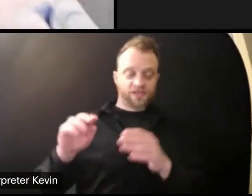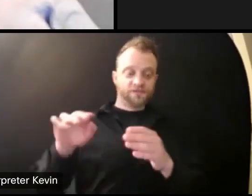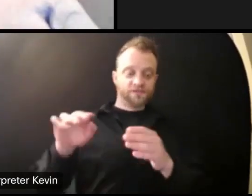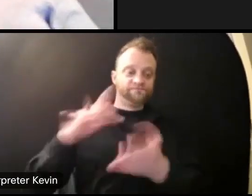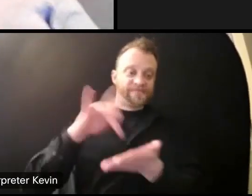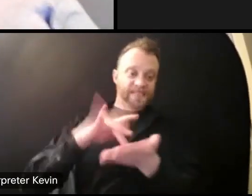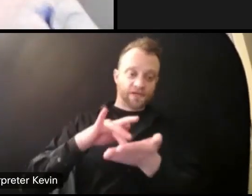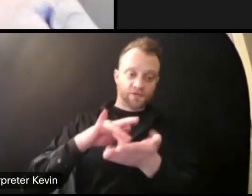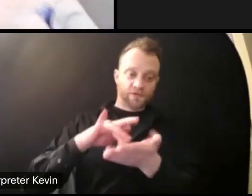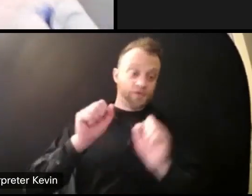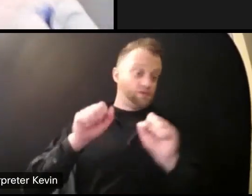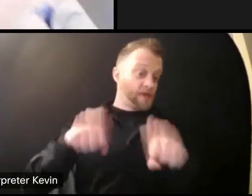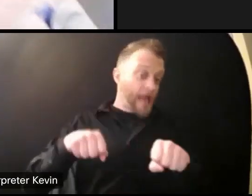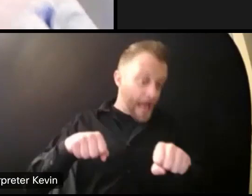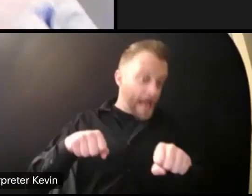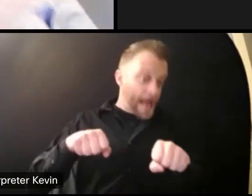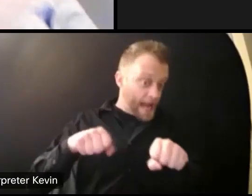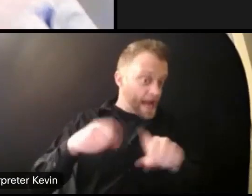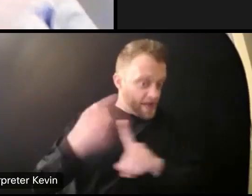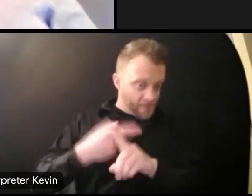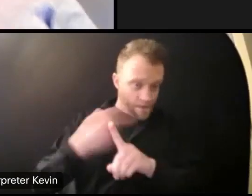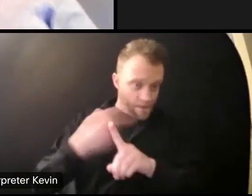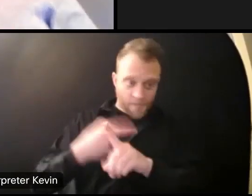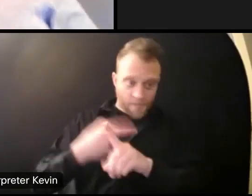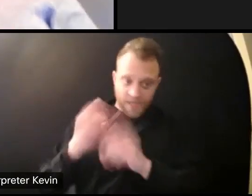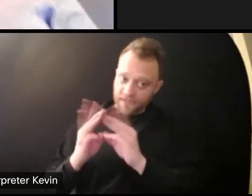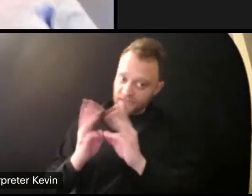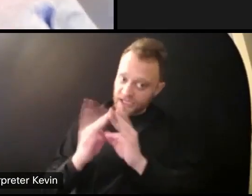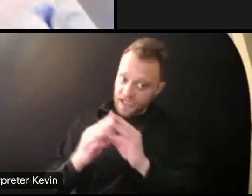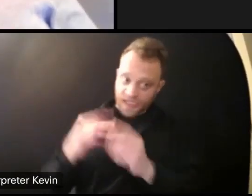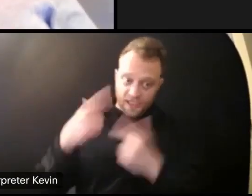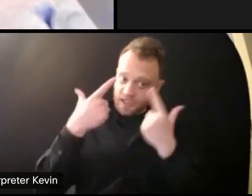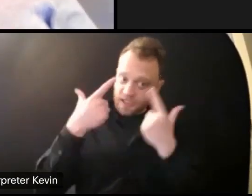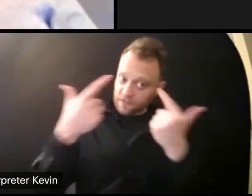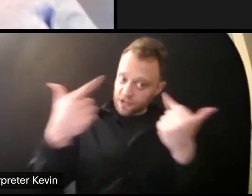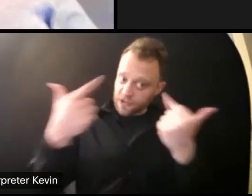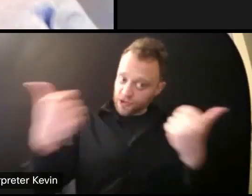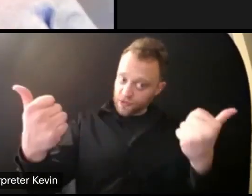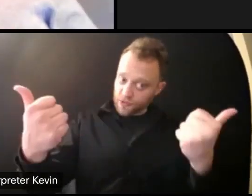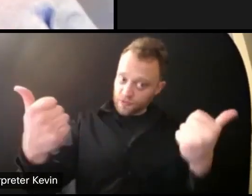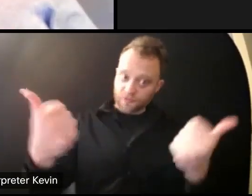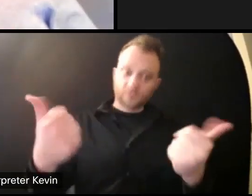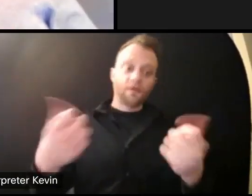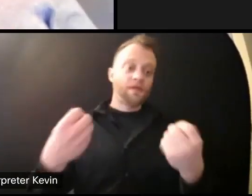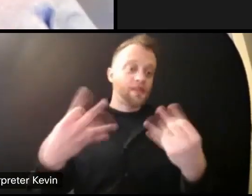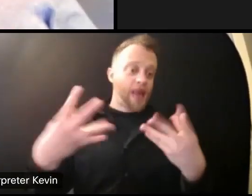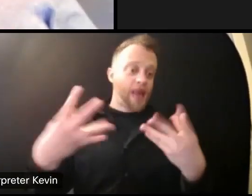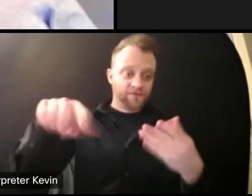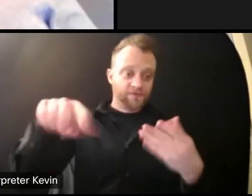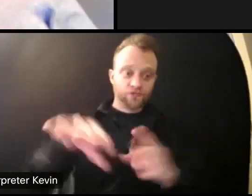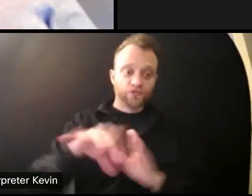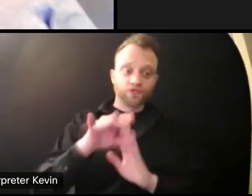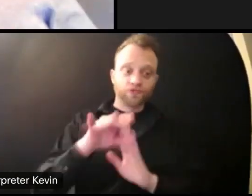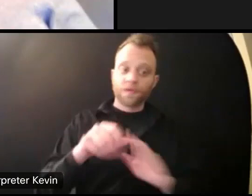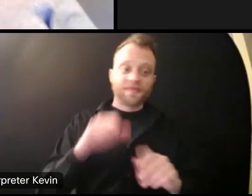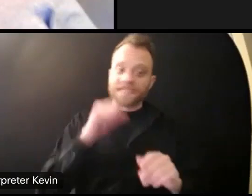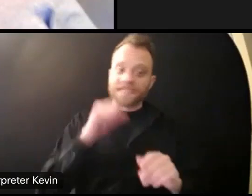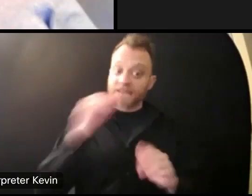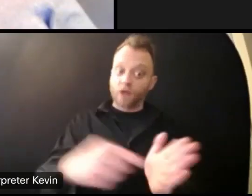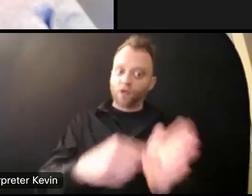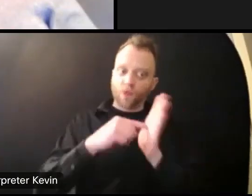as I said many Commissioners do, but no, there's no requirement for them all to come to the one